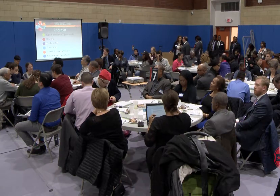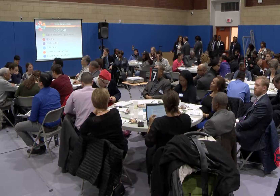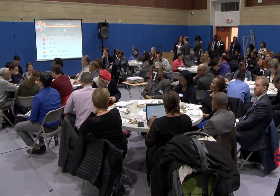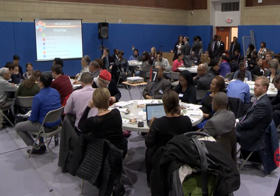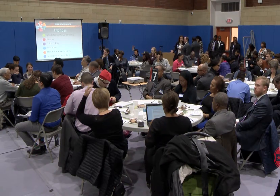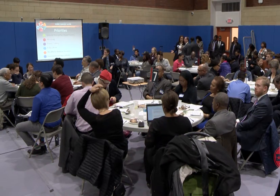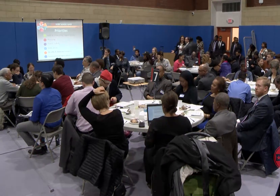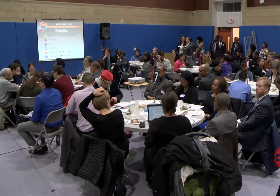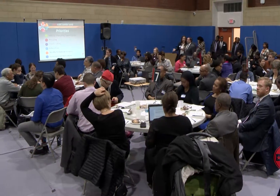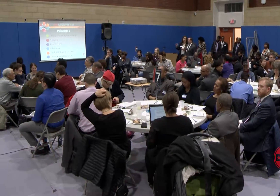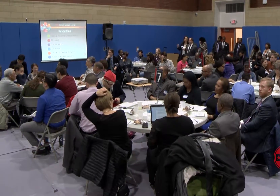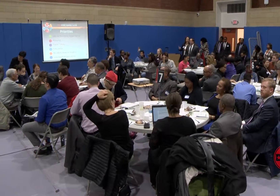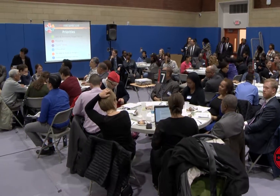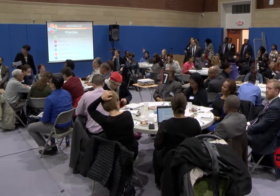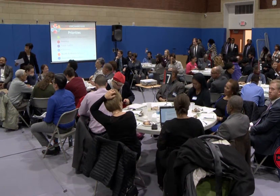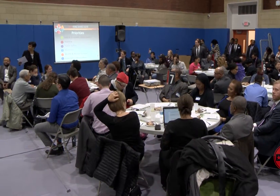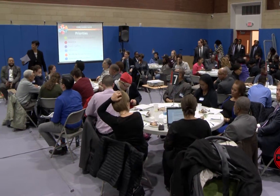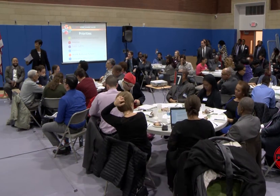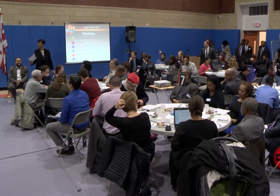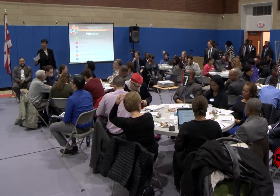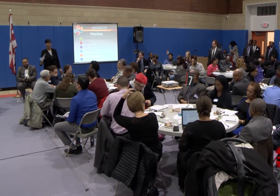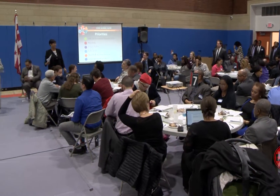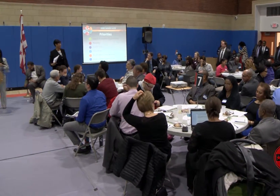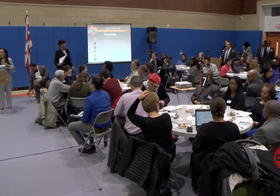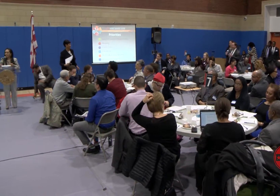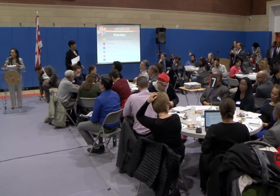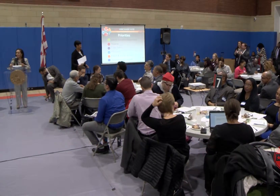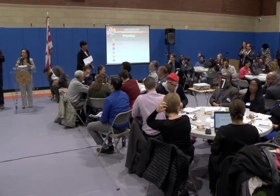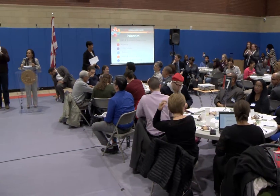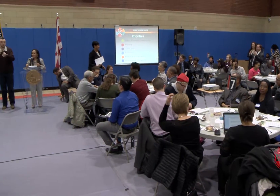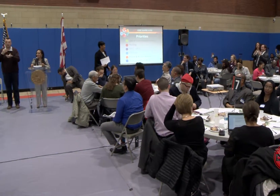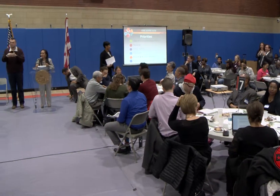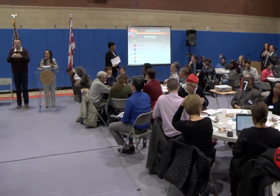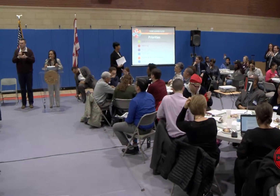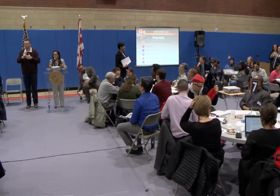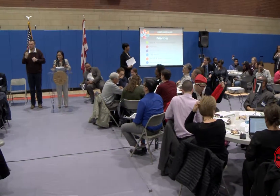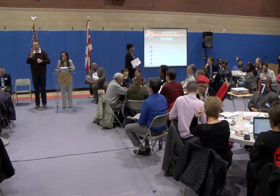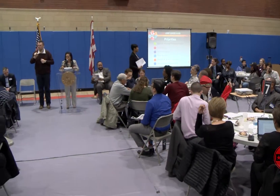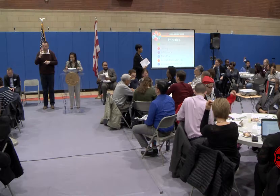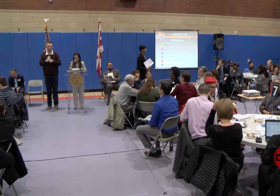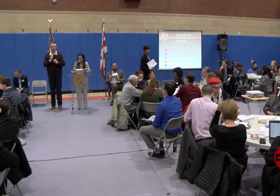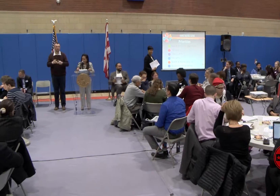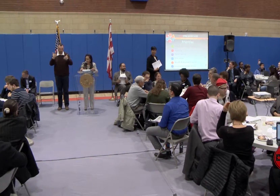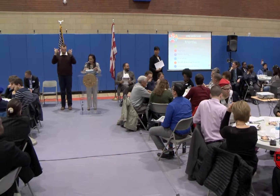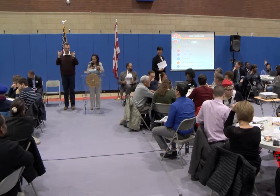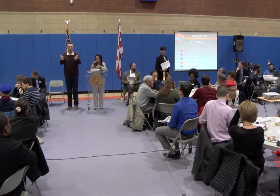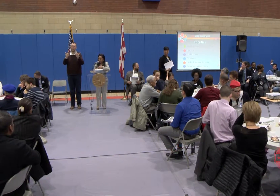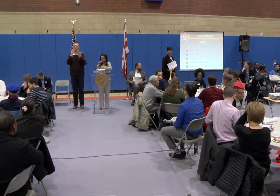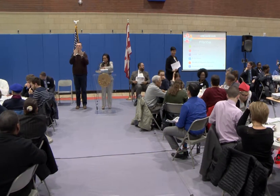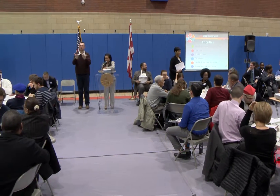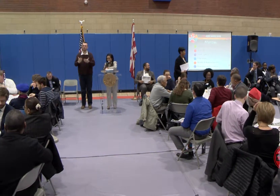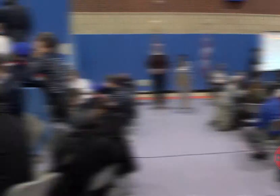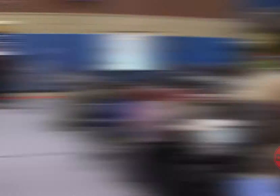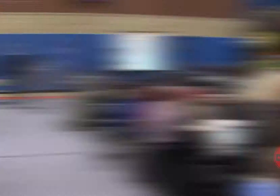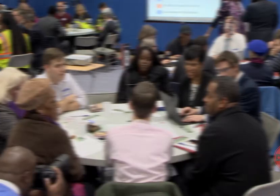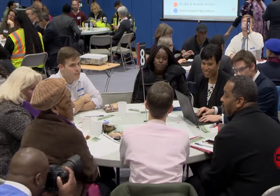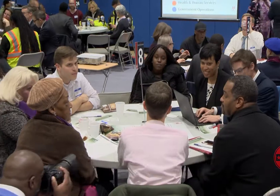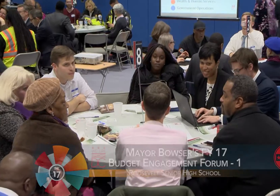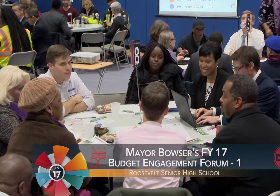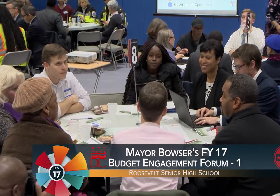LOOKING FOR A WAY TO SPEND MONEY. THAT'S ALWAYS FUN, RIGHT? ALL RIGHT. LET'S GET BUSY, EVERYONE. THANK YOU.